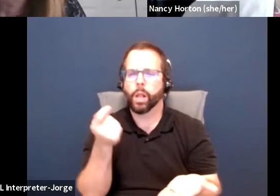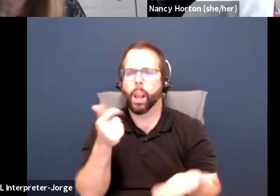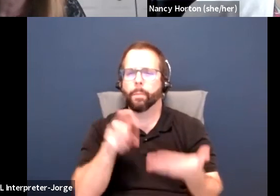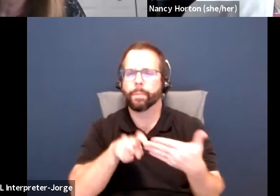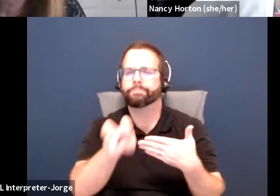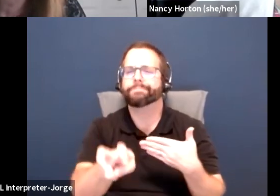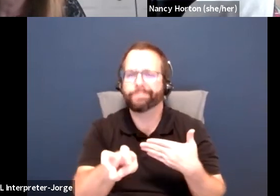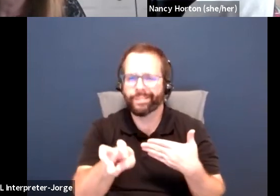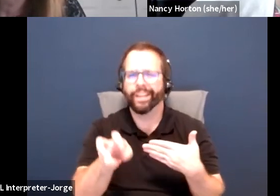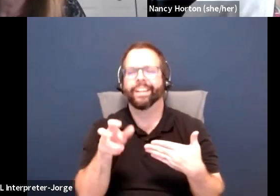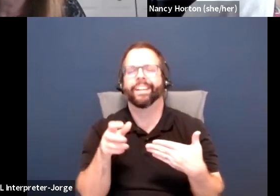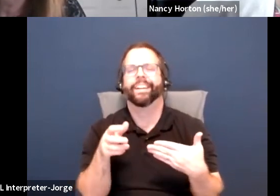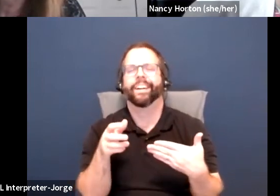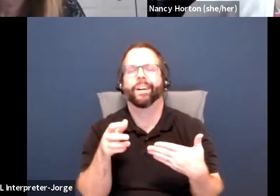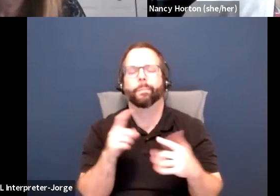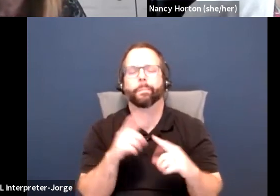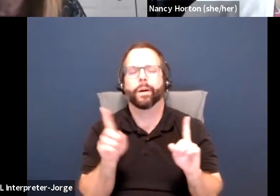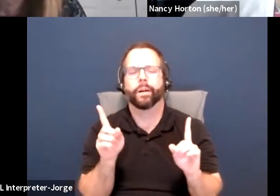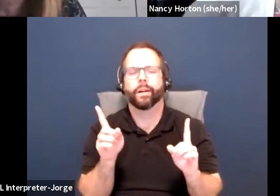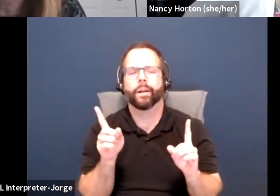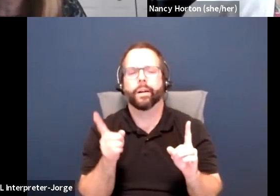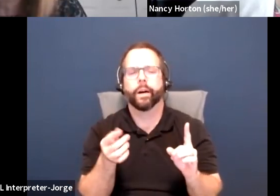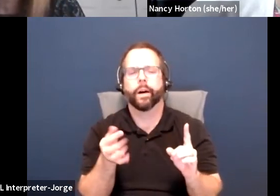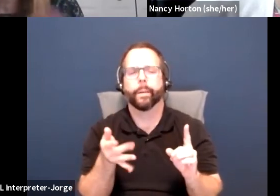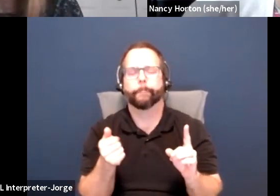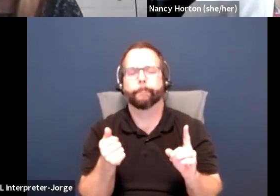Okay. Well and we've touched on this